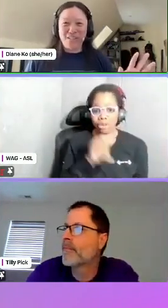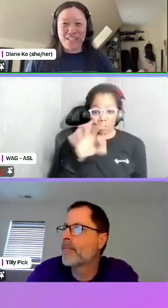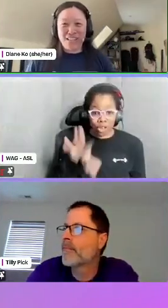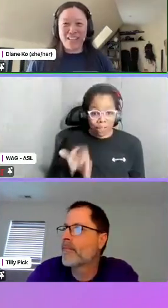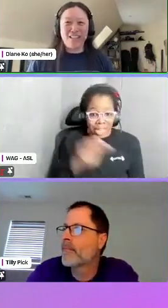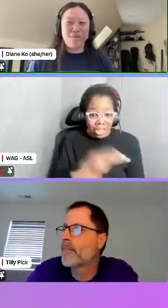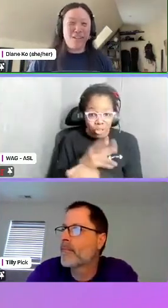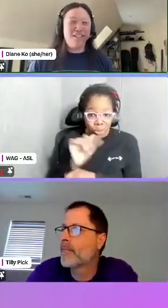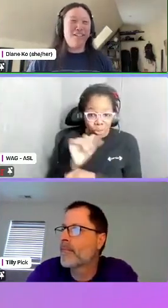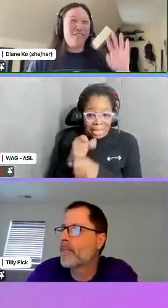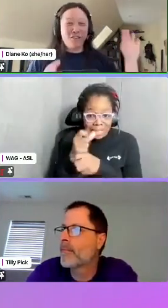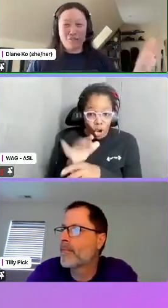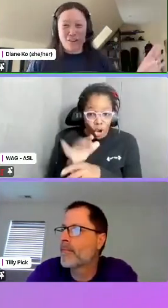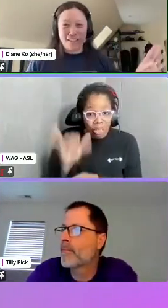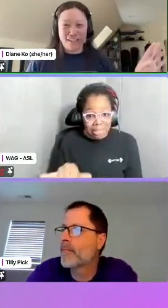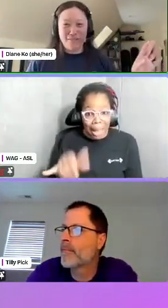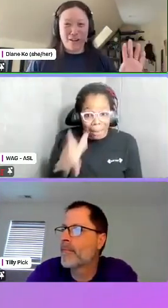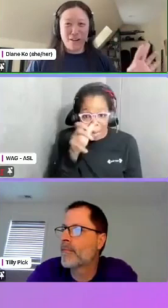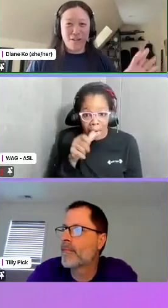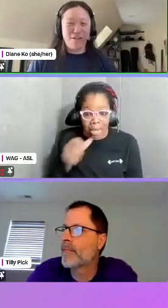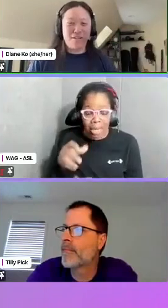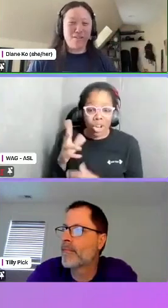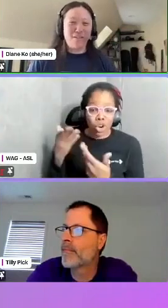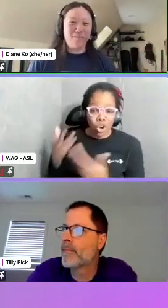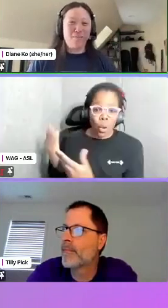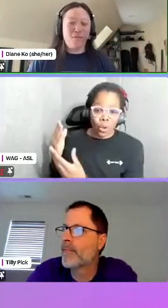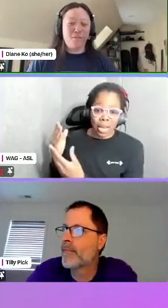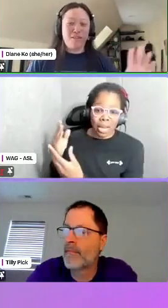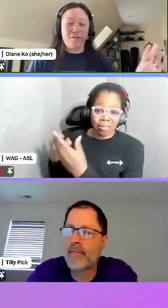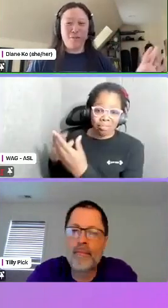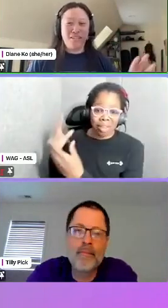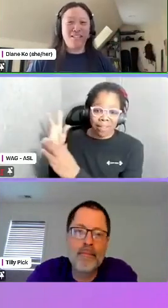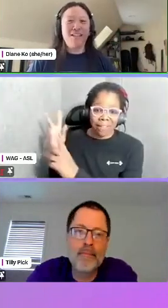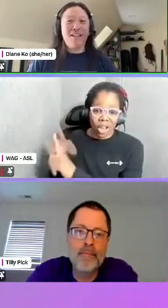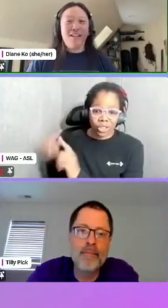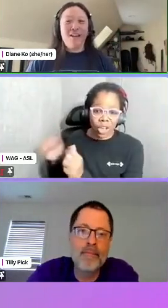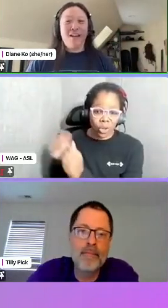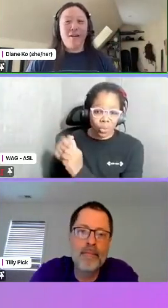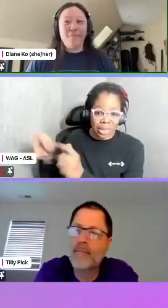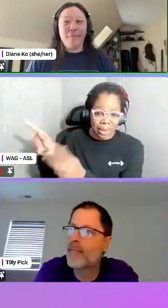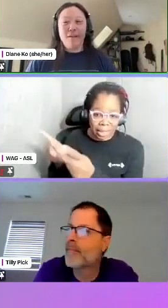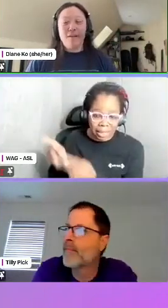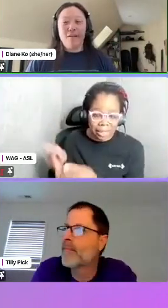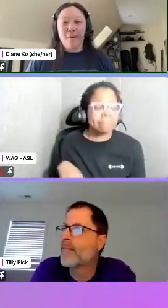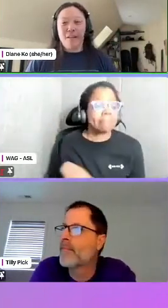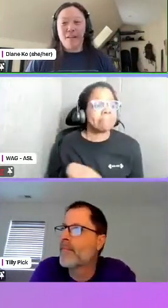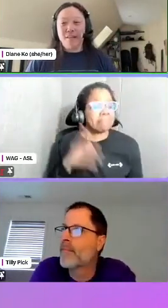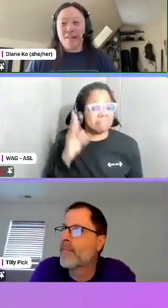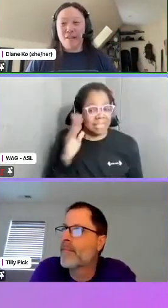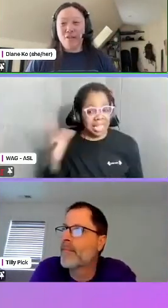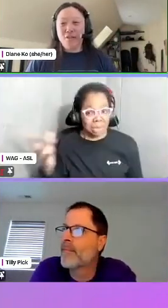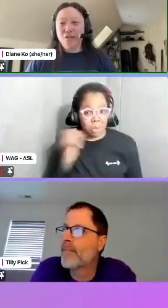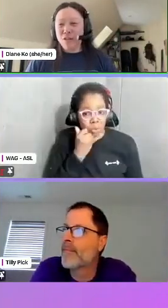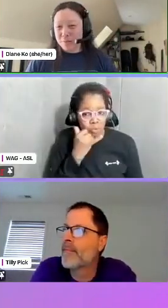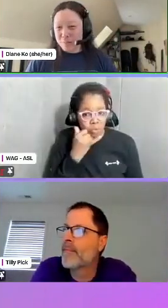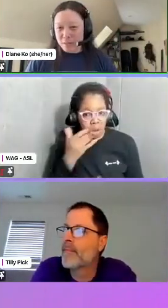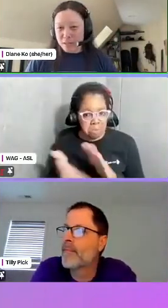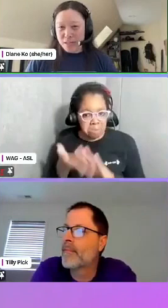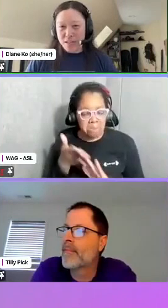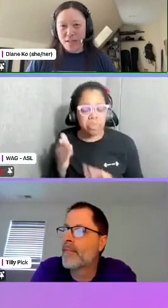you for that. Here's the second question. Duplicant IDS, can you recommend some good practices to avoid